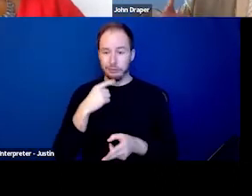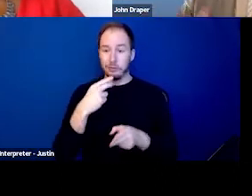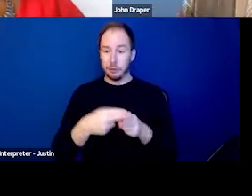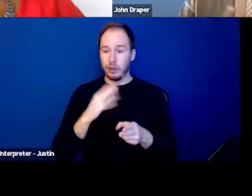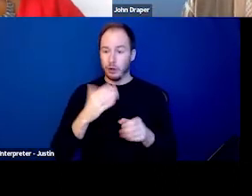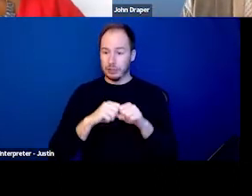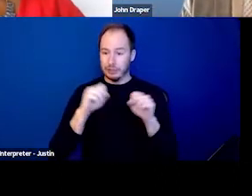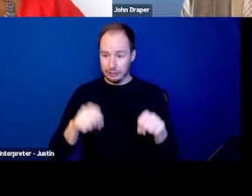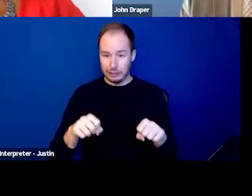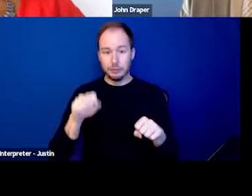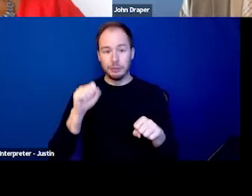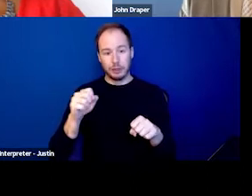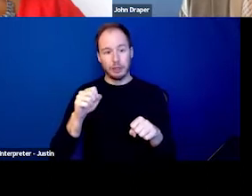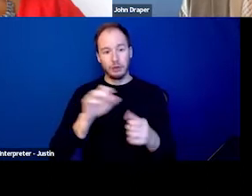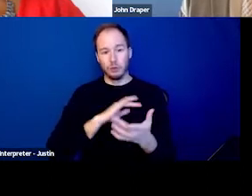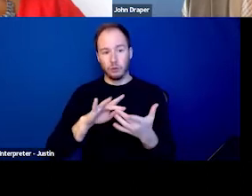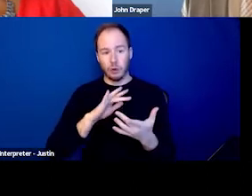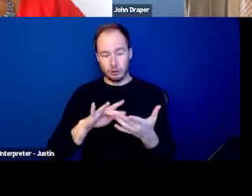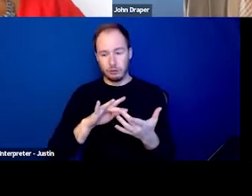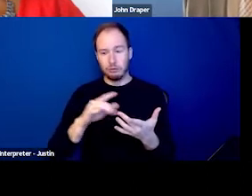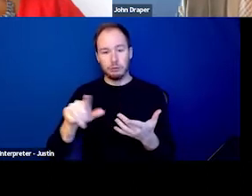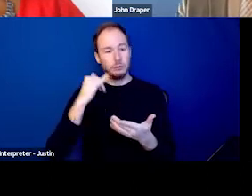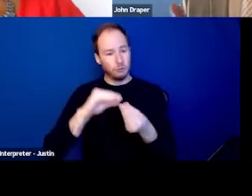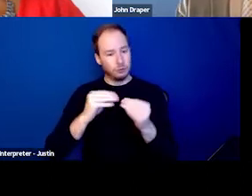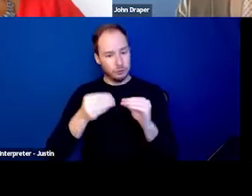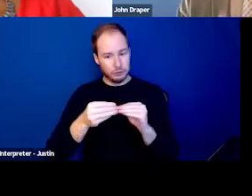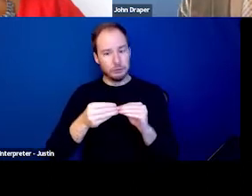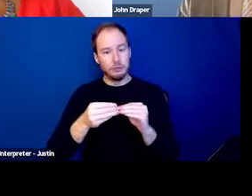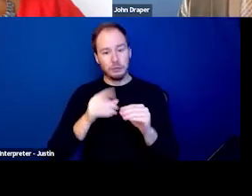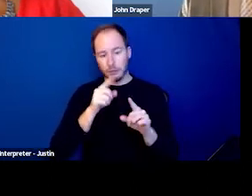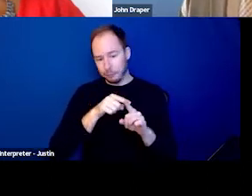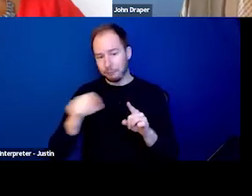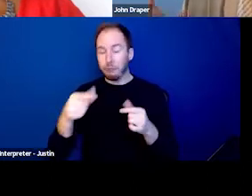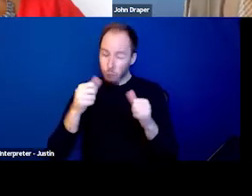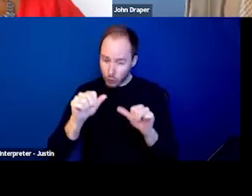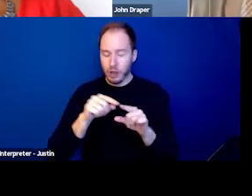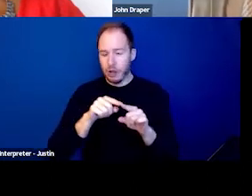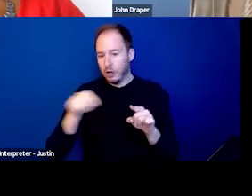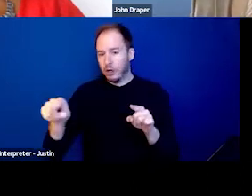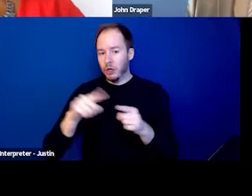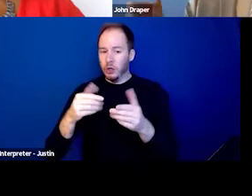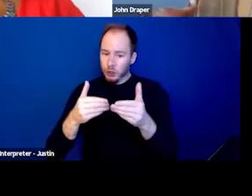If you contact our number, it routes you, tries to route you to the nearest contact center